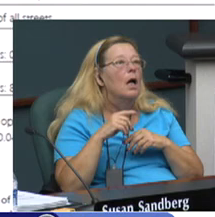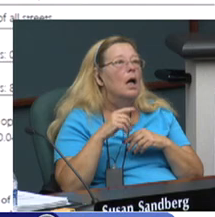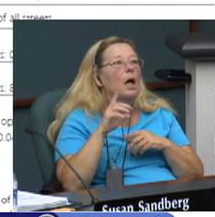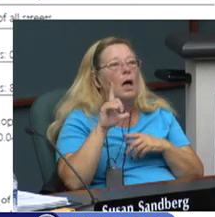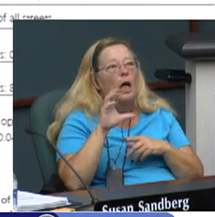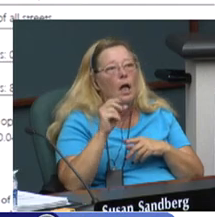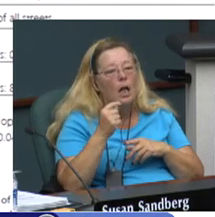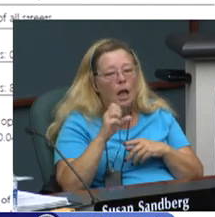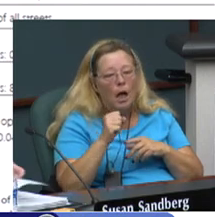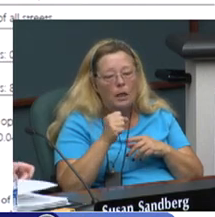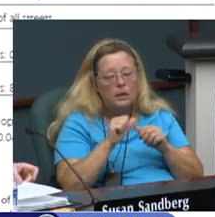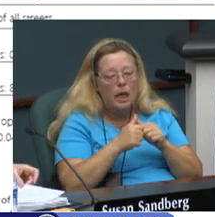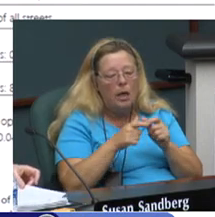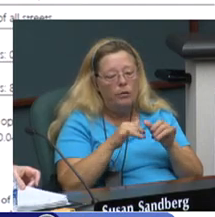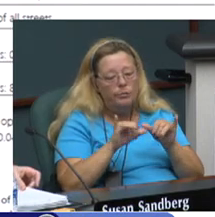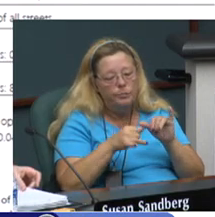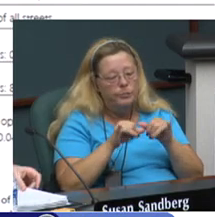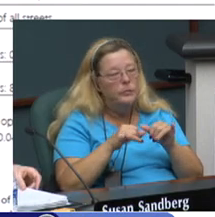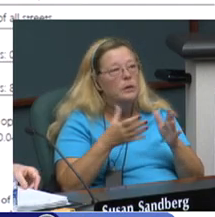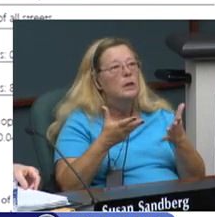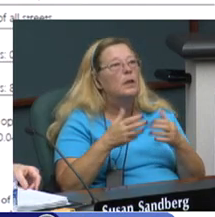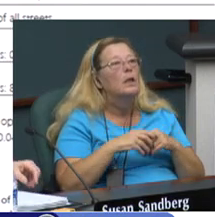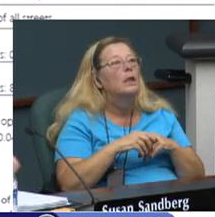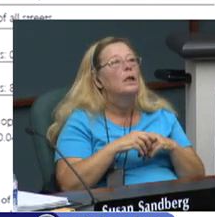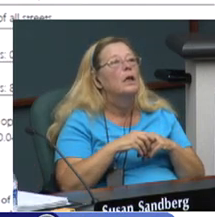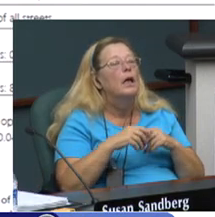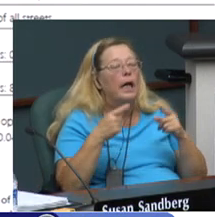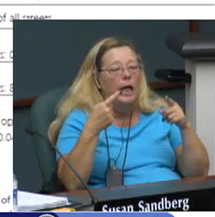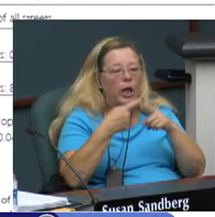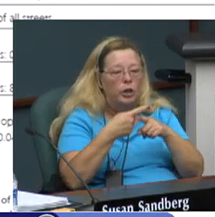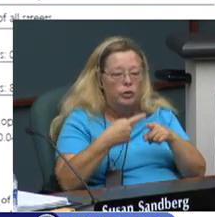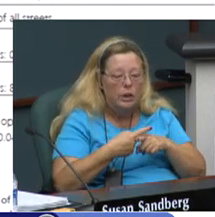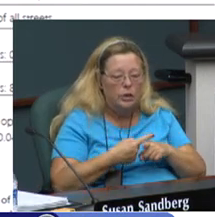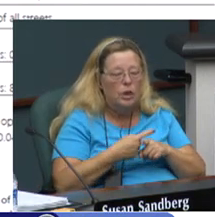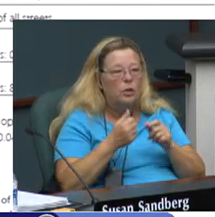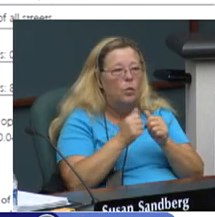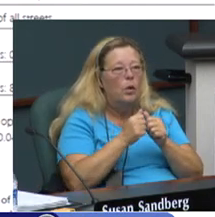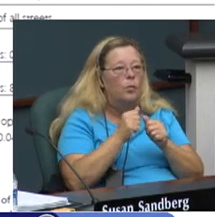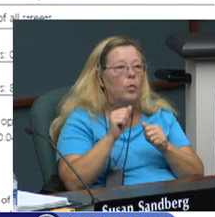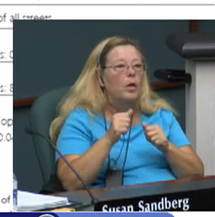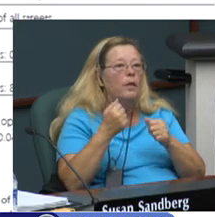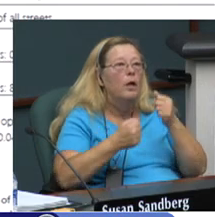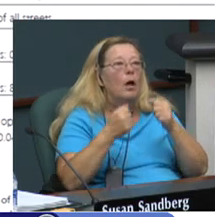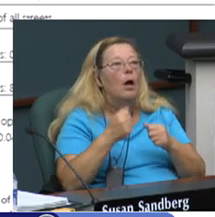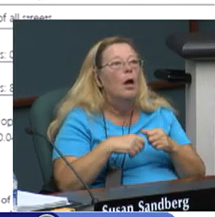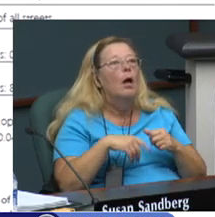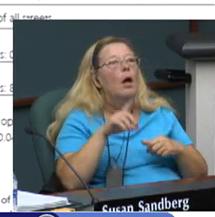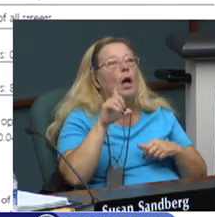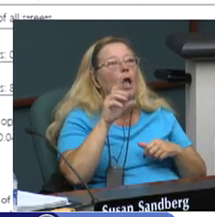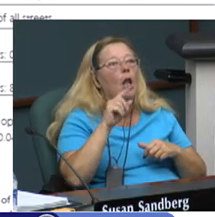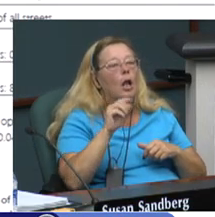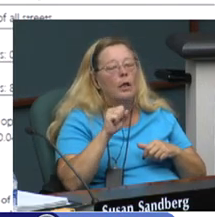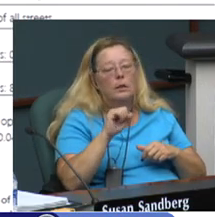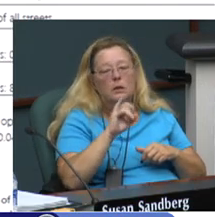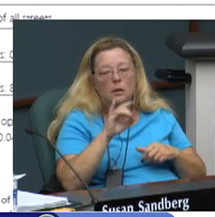and intersections and those sorts of things lot sizes some of this is looking